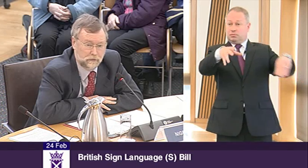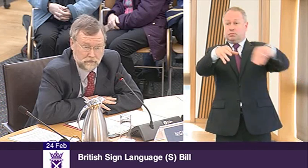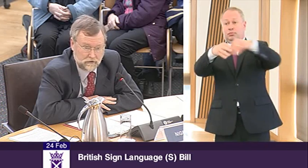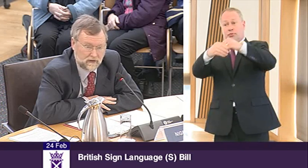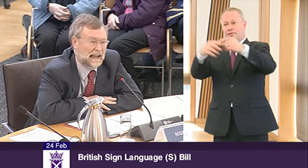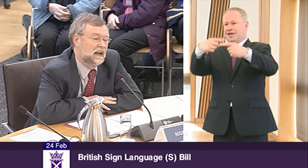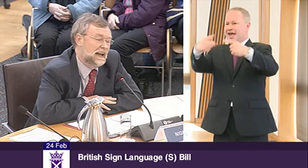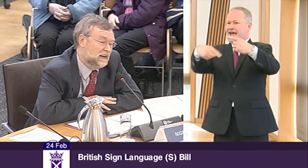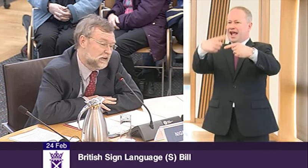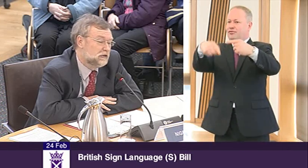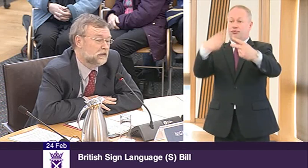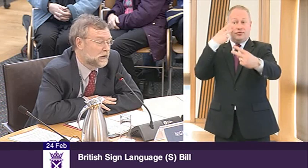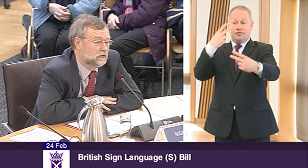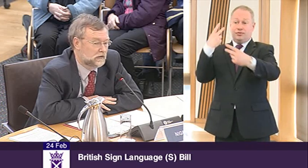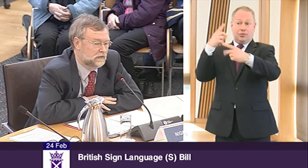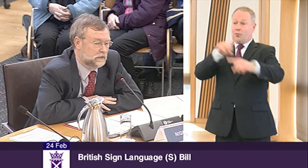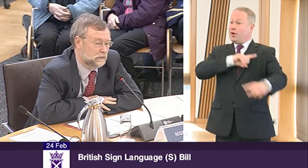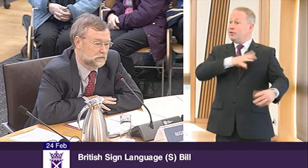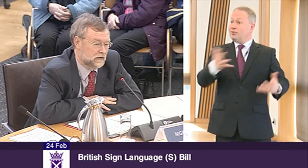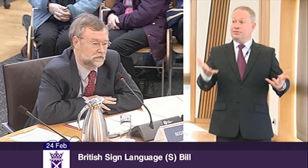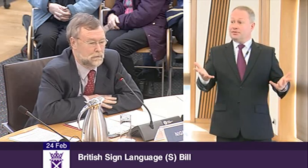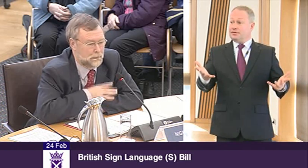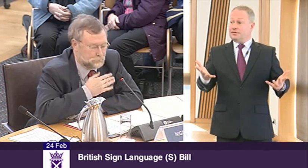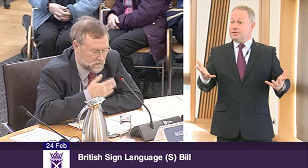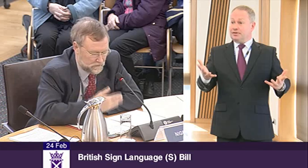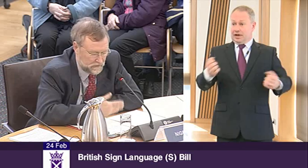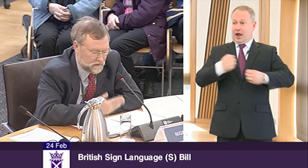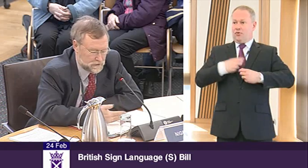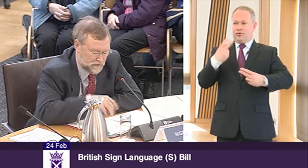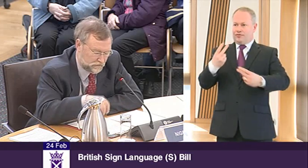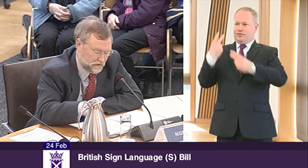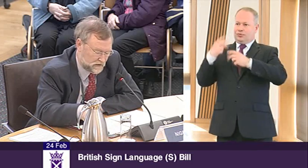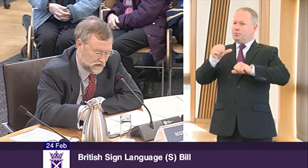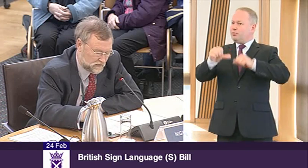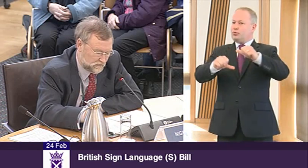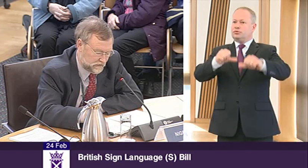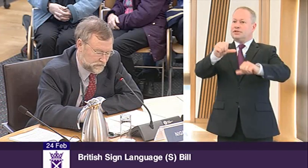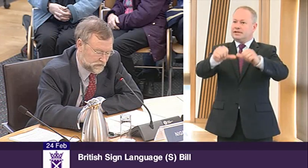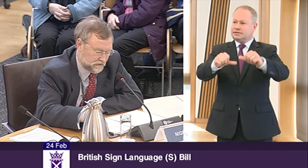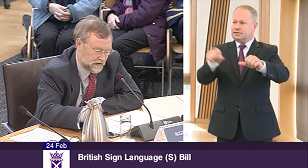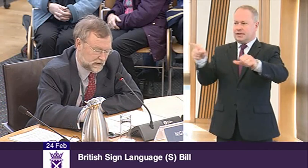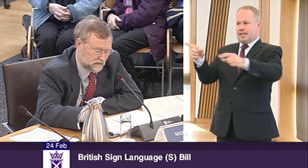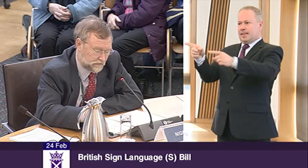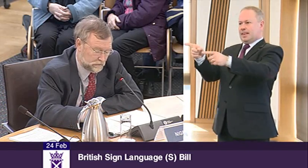part of that annual review process. As part of the review process, the minister and the